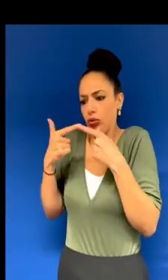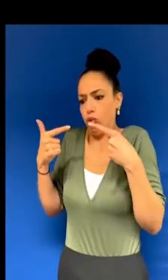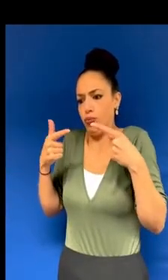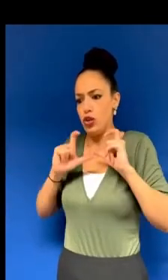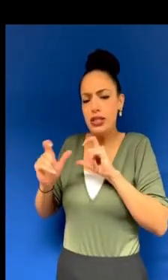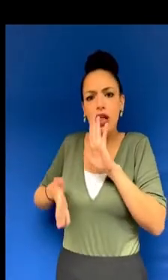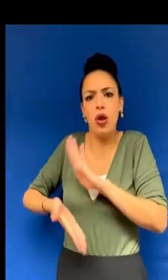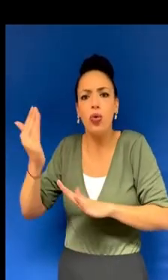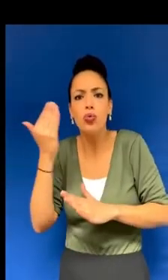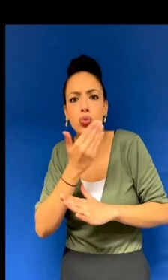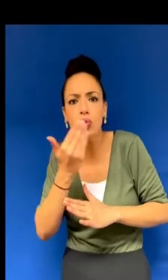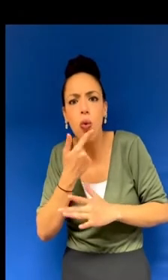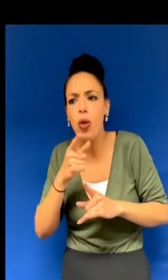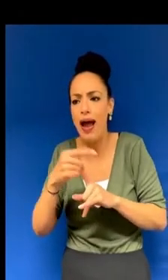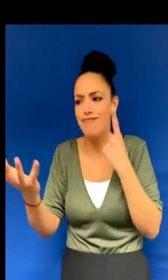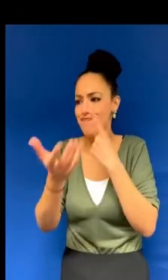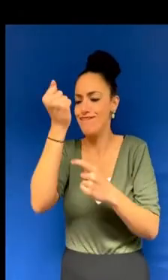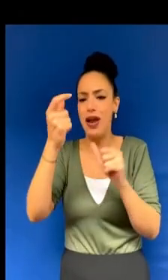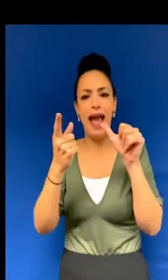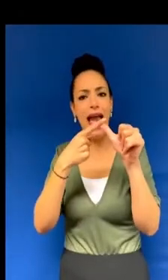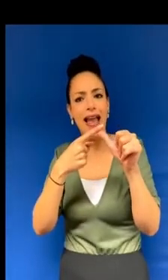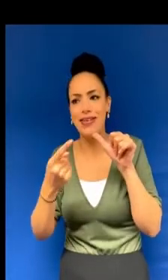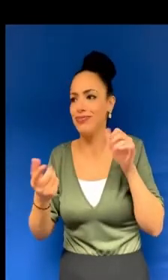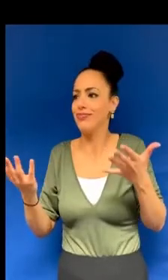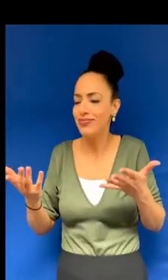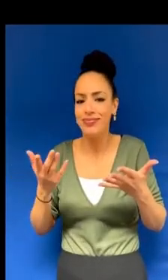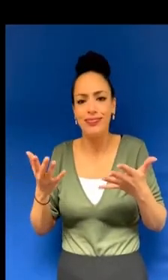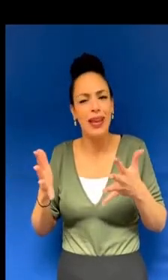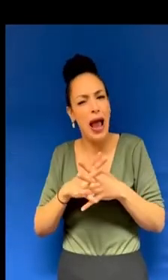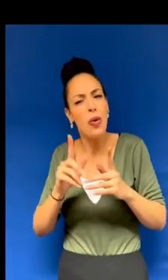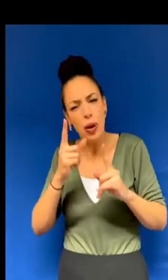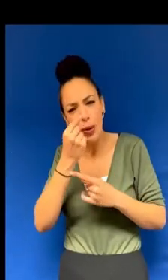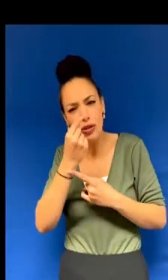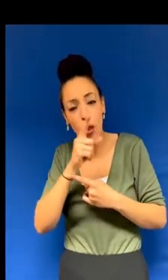against all odds. How are you living in overcrowded housing, which is in really